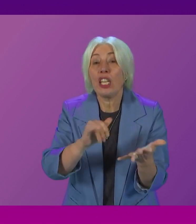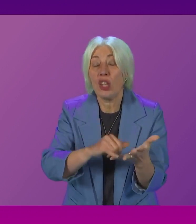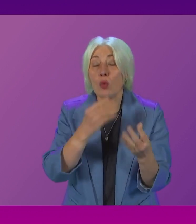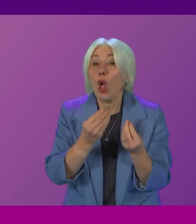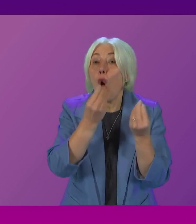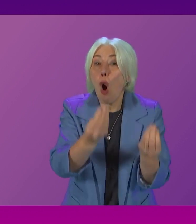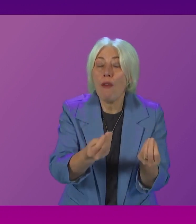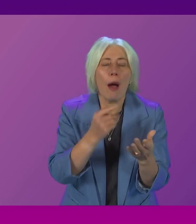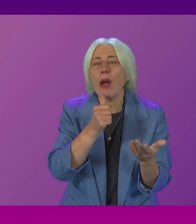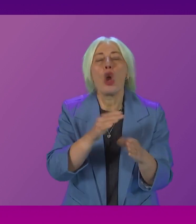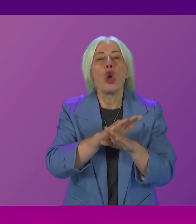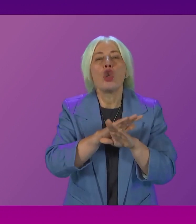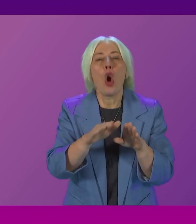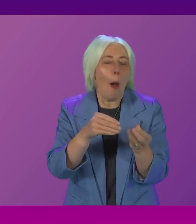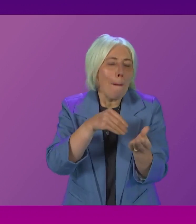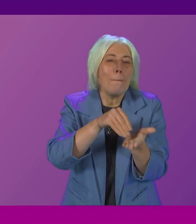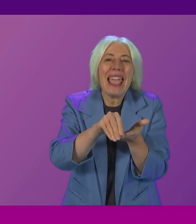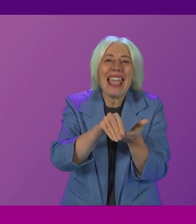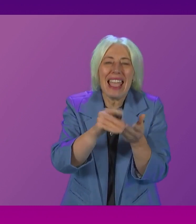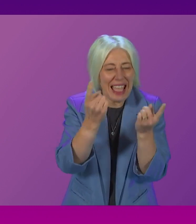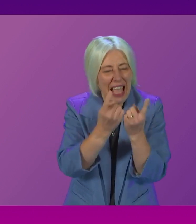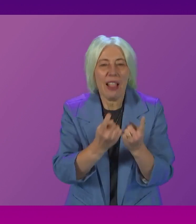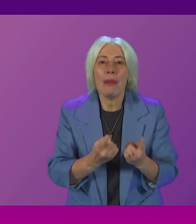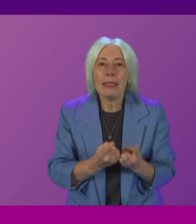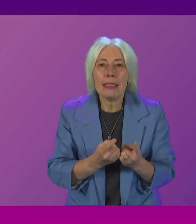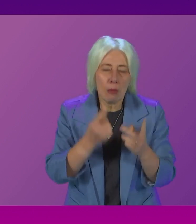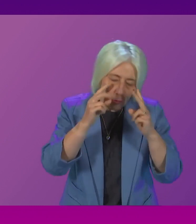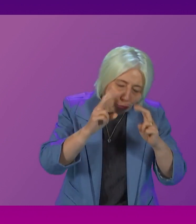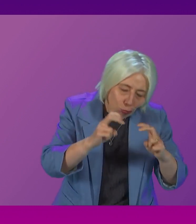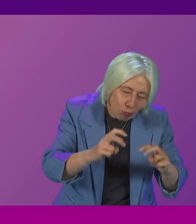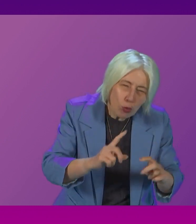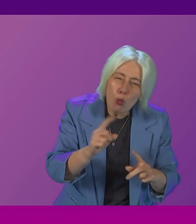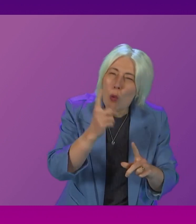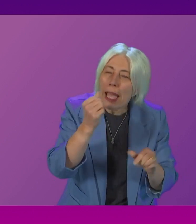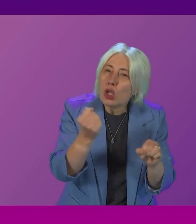non-pay elements, and we will continue to explore how far we can go with those.